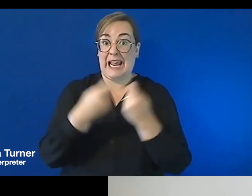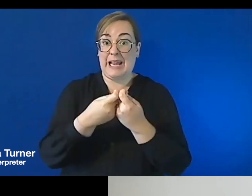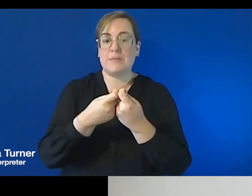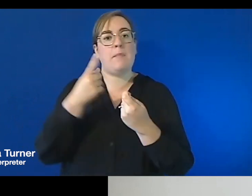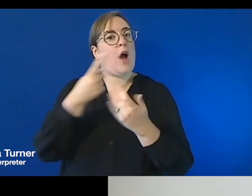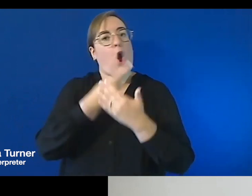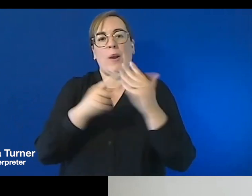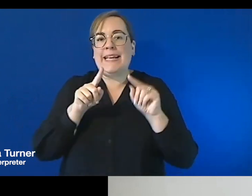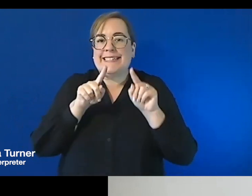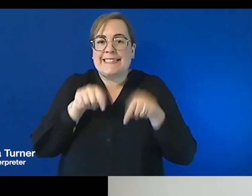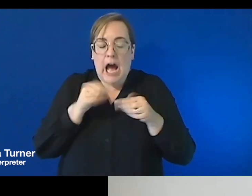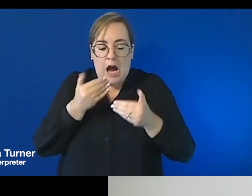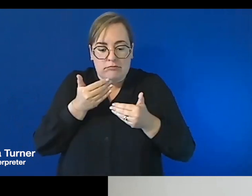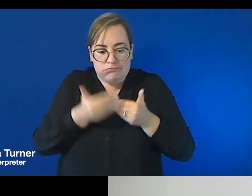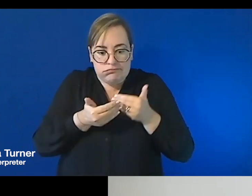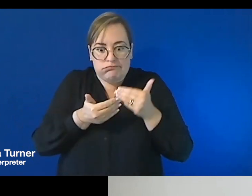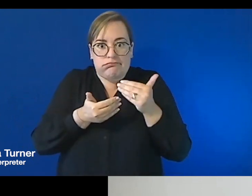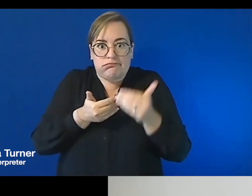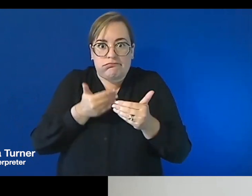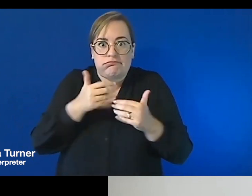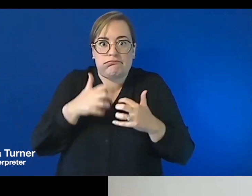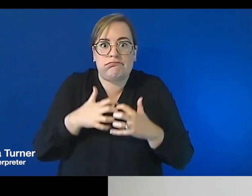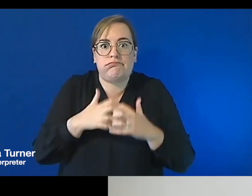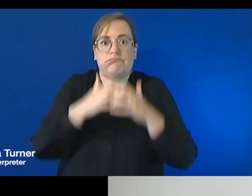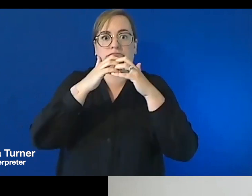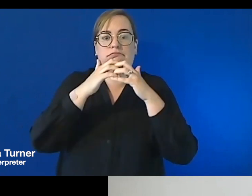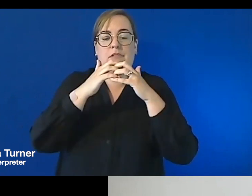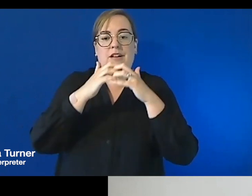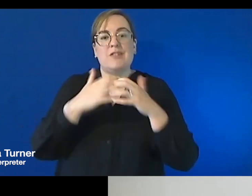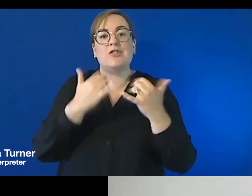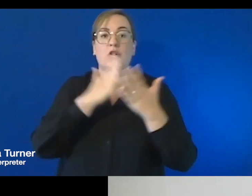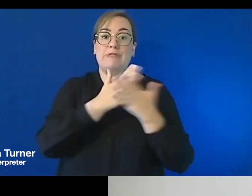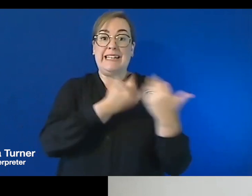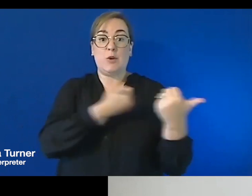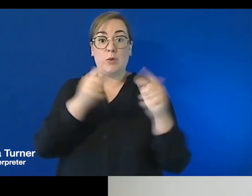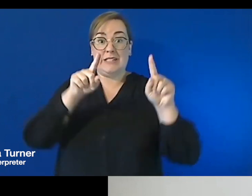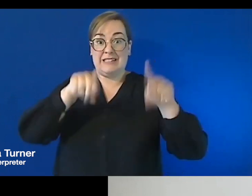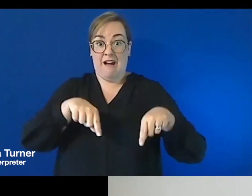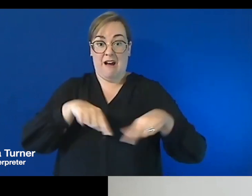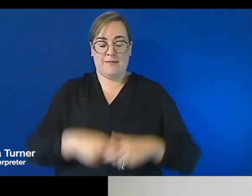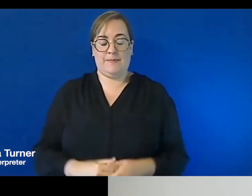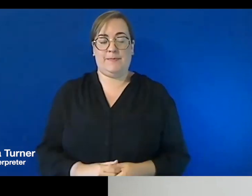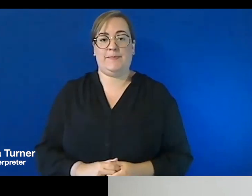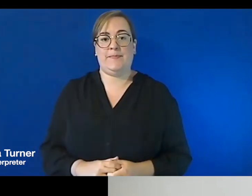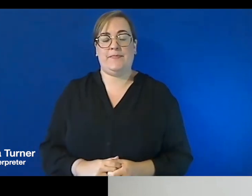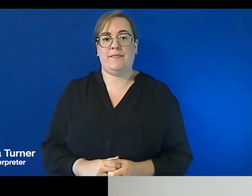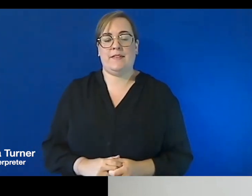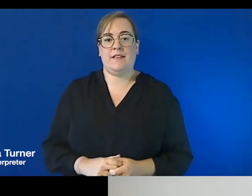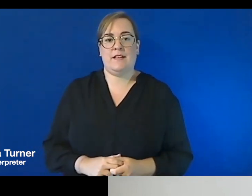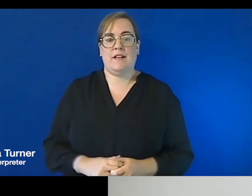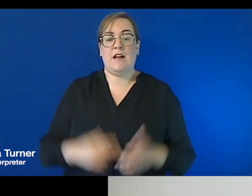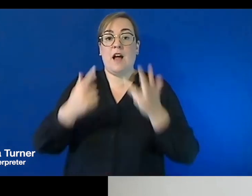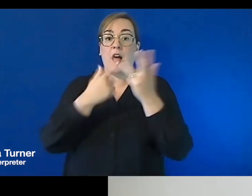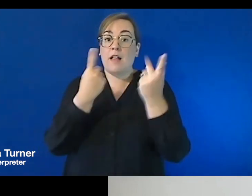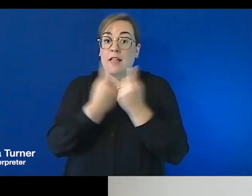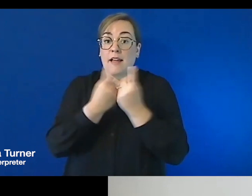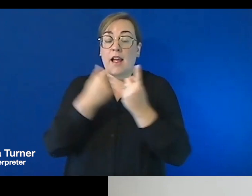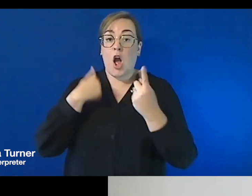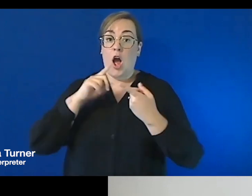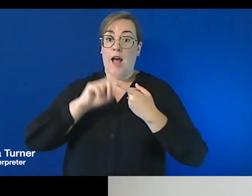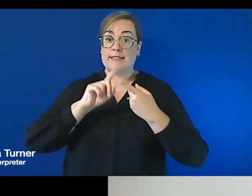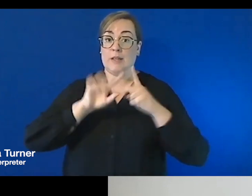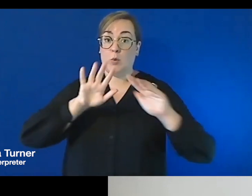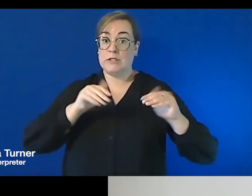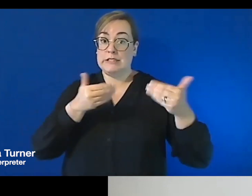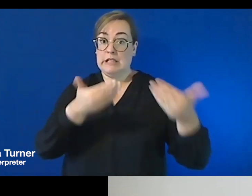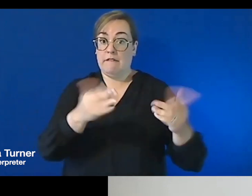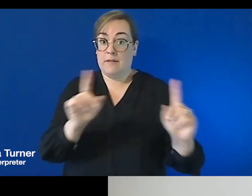far from something really good. Another thing I still deliver in, is a collaborative AI in data,